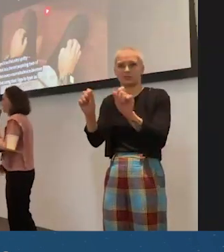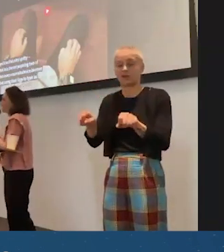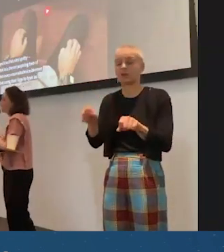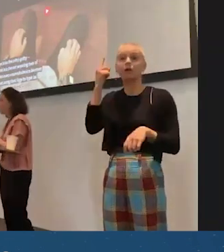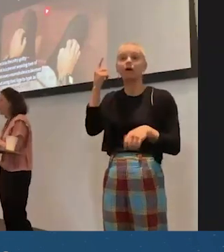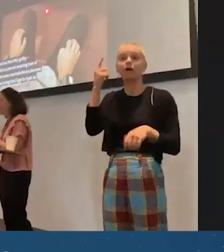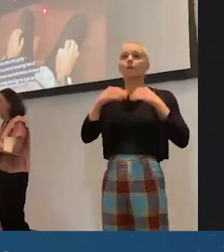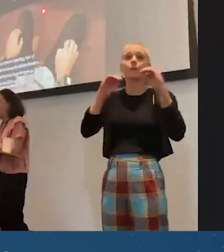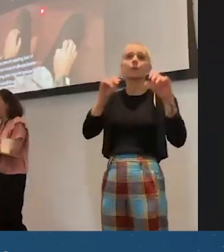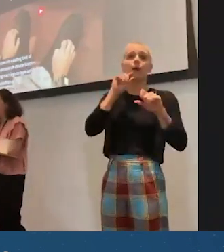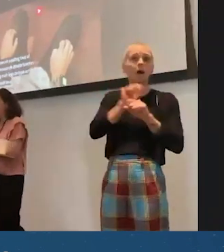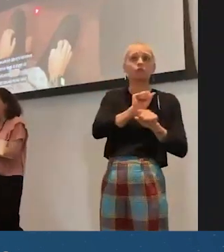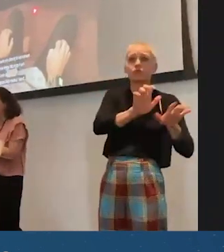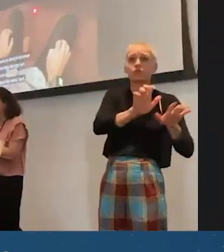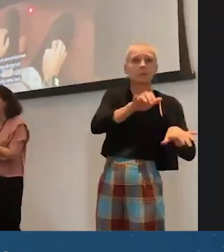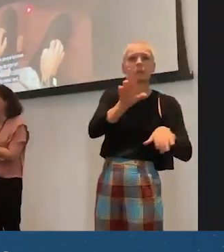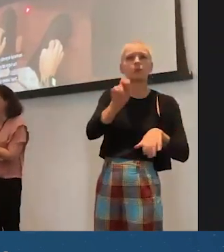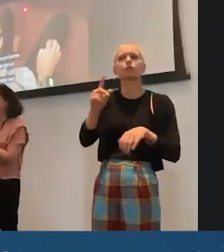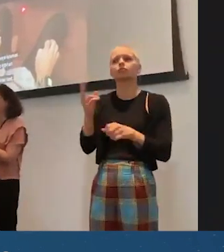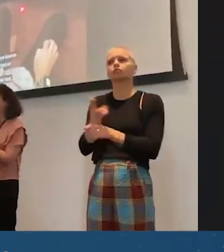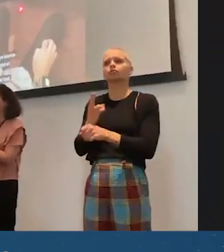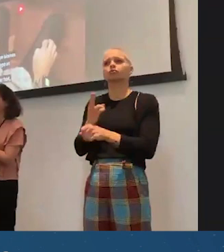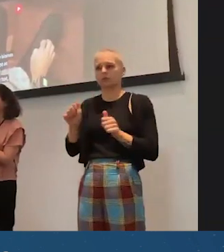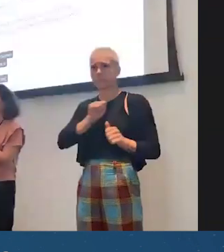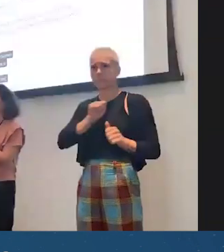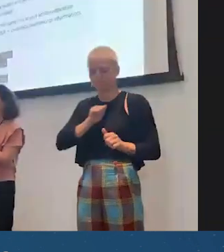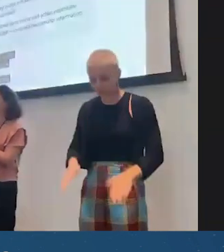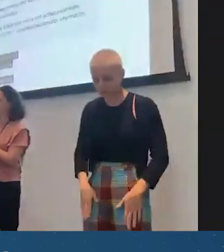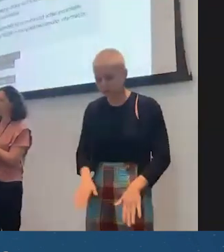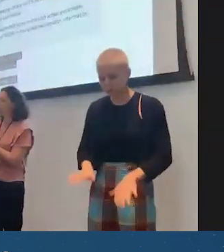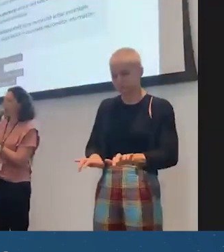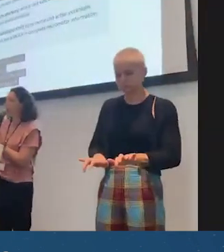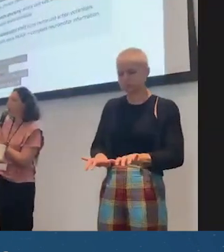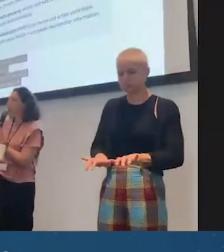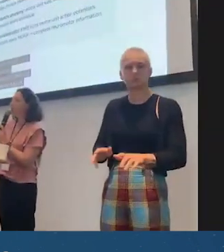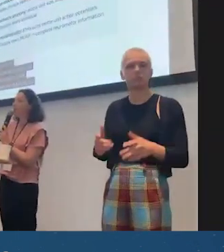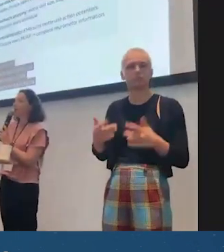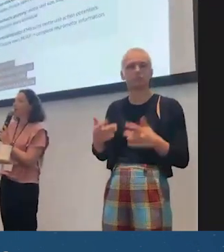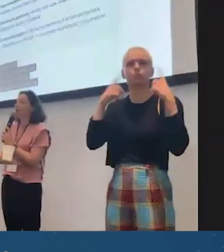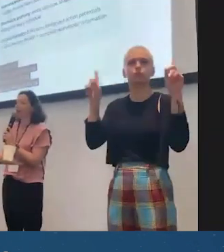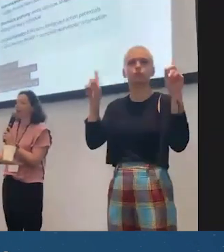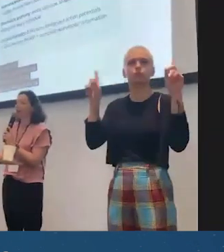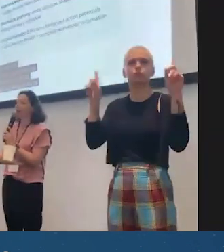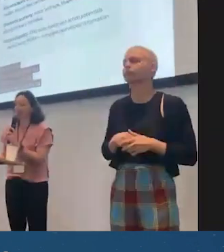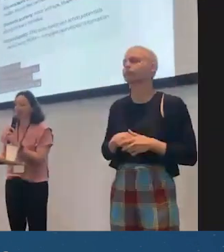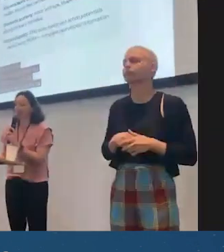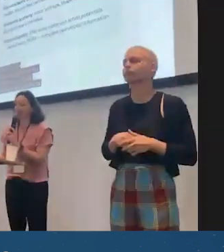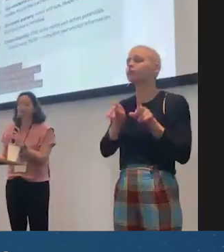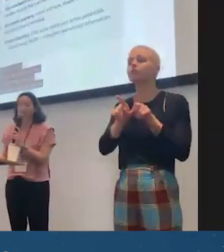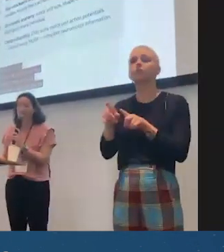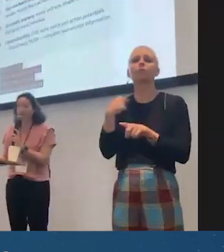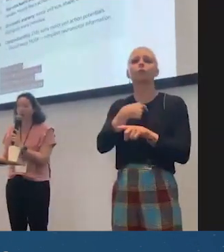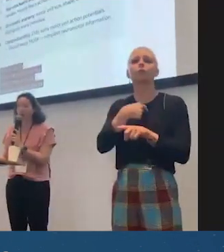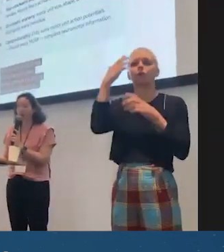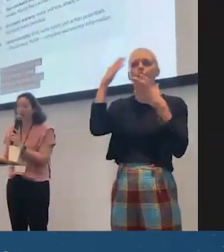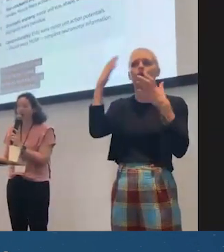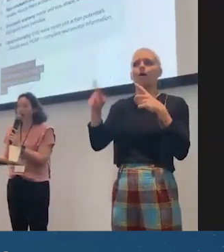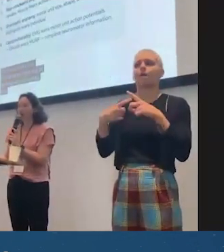They're just using whatever surfaces there. And we do know a lot about the motor system and how it's controlled.